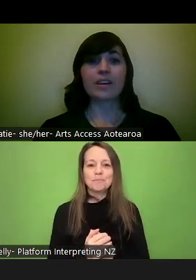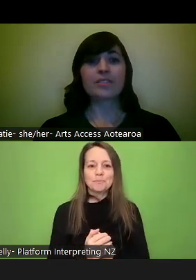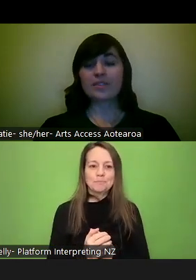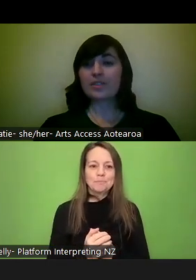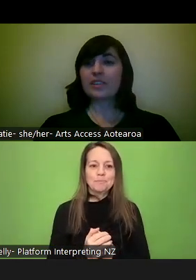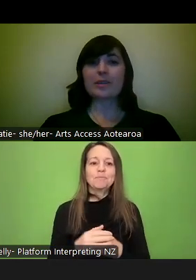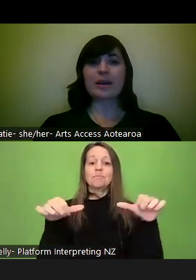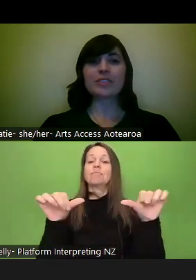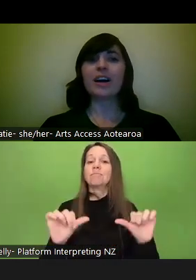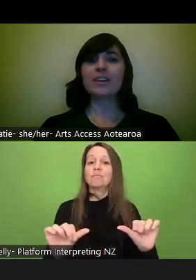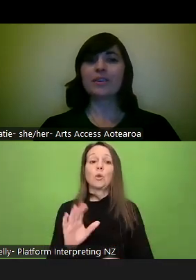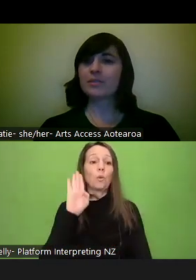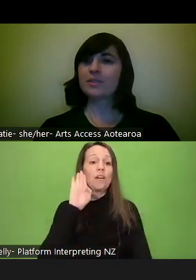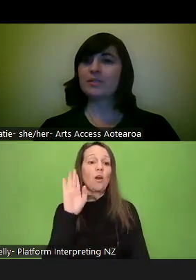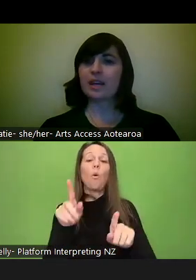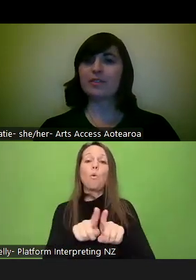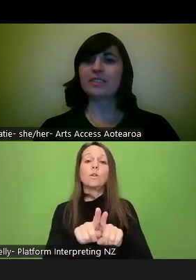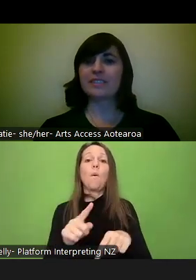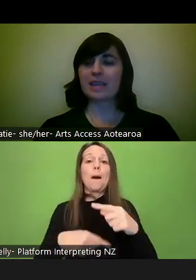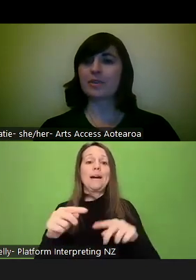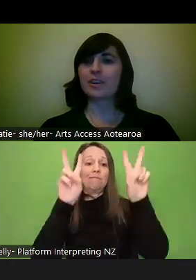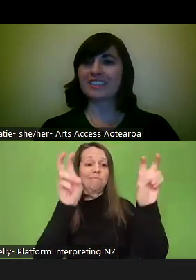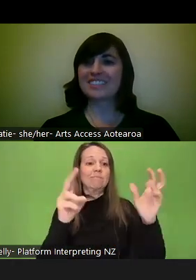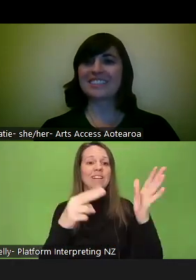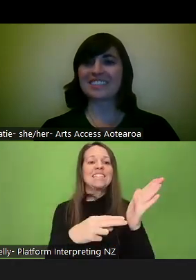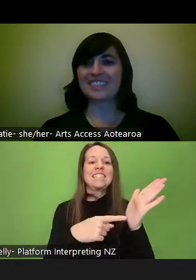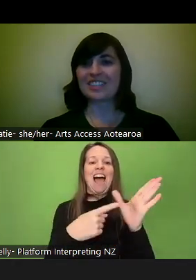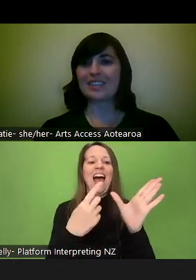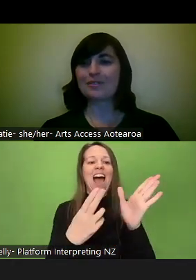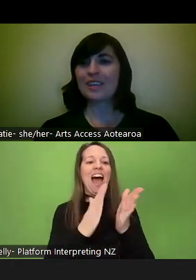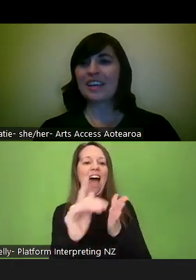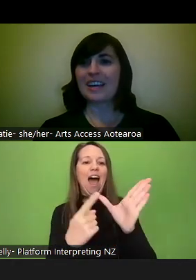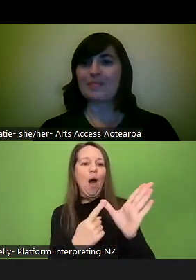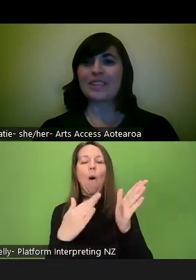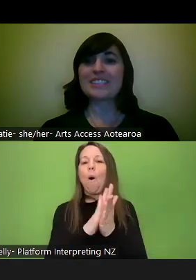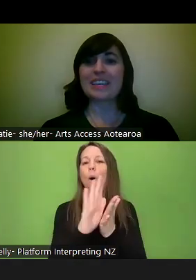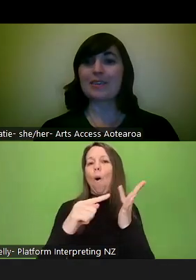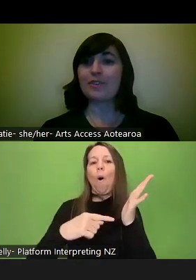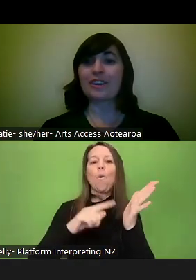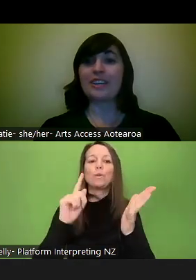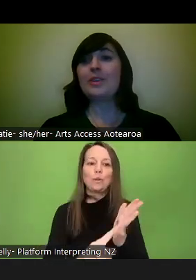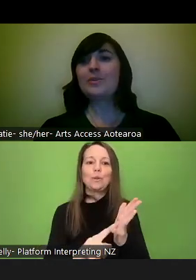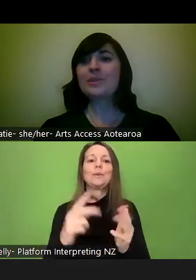Also, you'll hear about Taha Hotu Deaf and Disabled Artists Initiative. This is a very new,